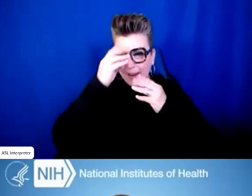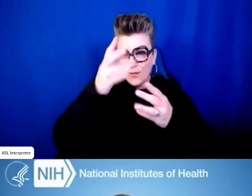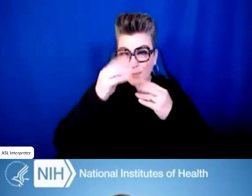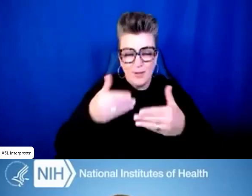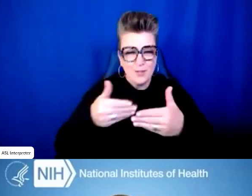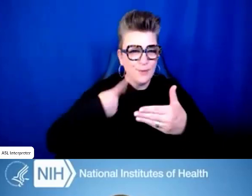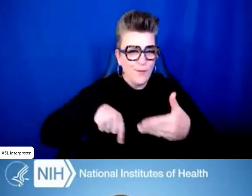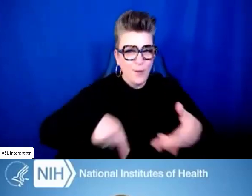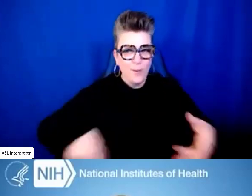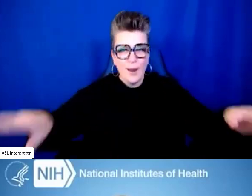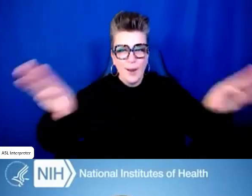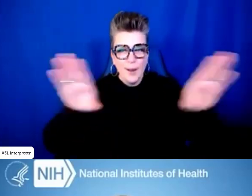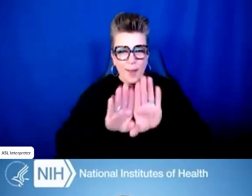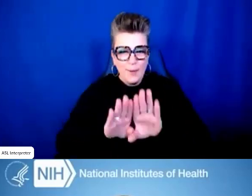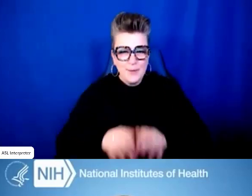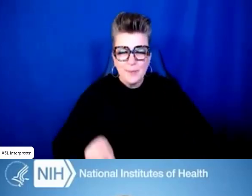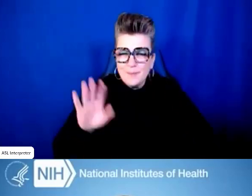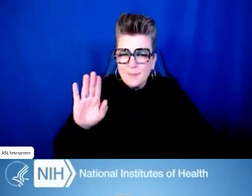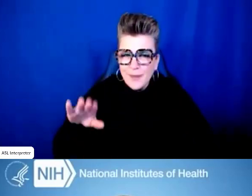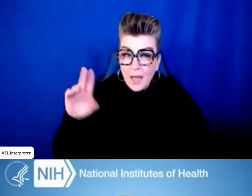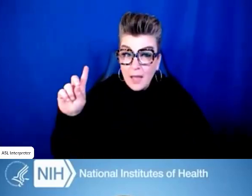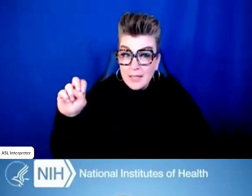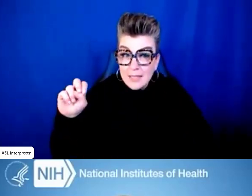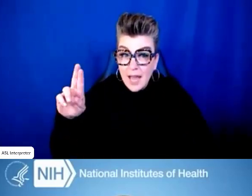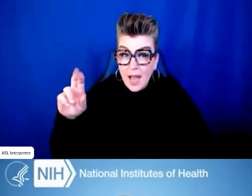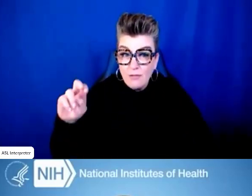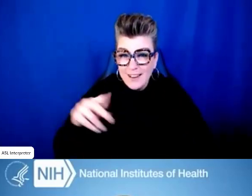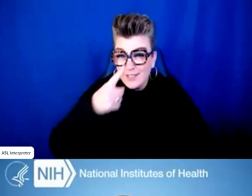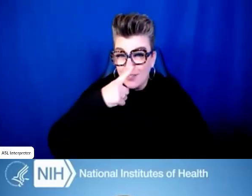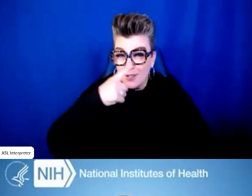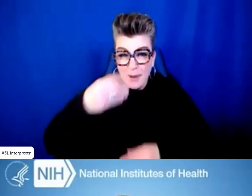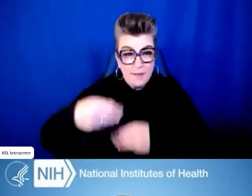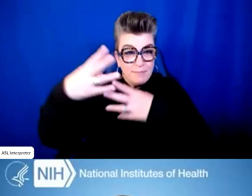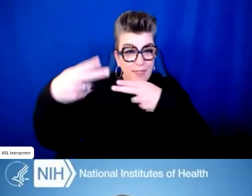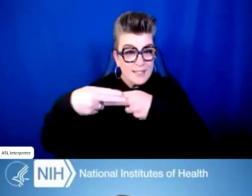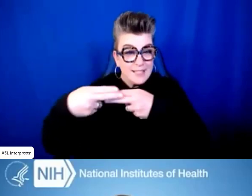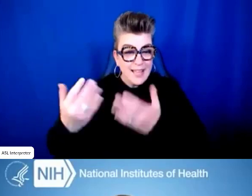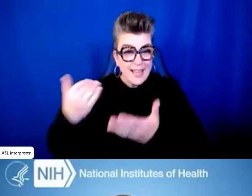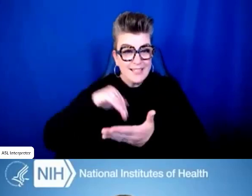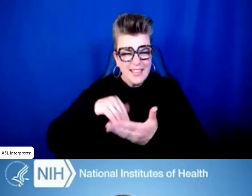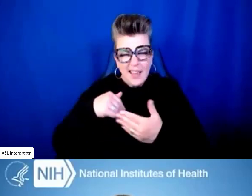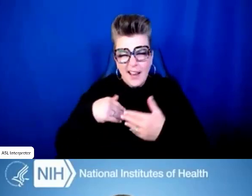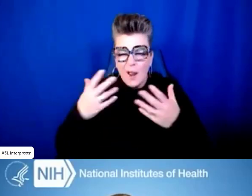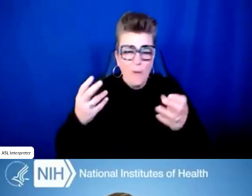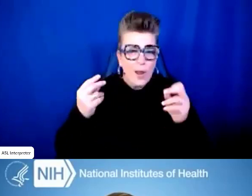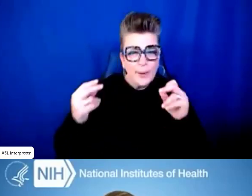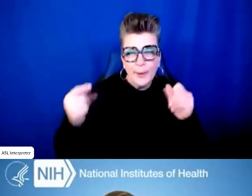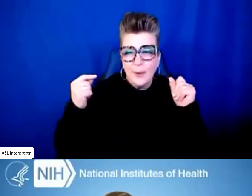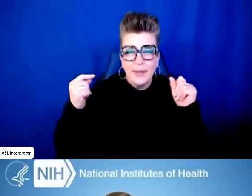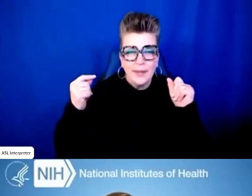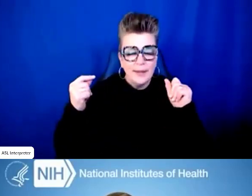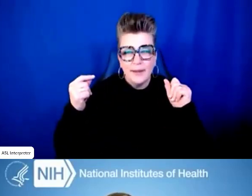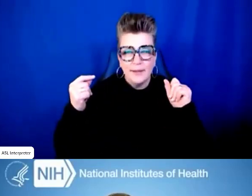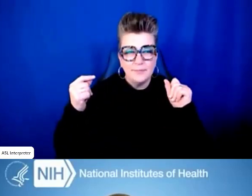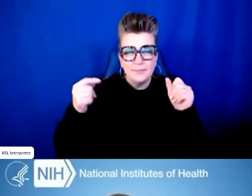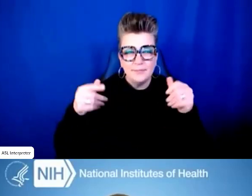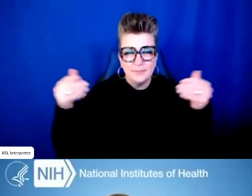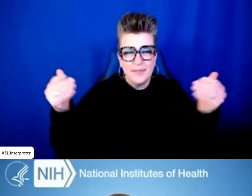So hey, Durant, can you put back up the slides, I just wanted to do a quick introduction of folks.